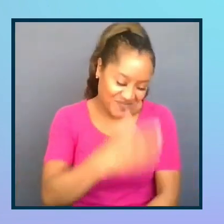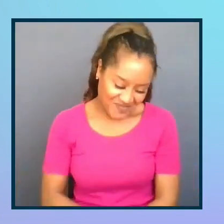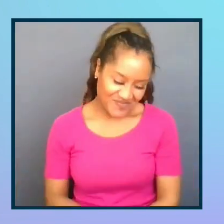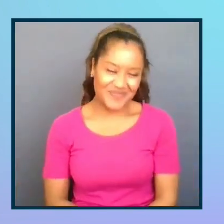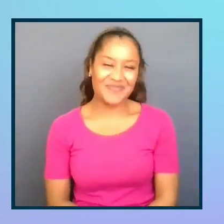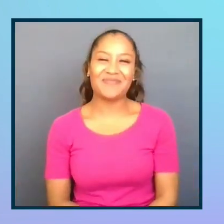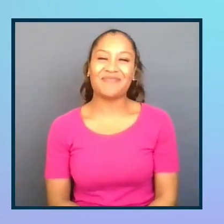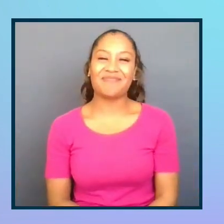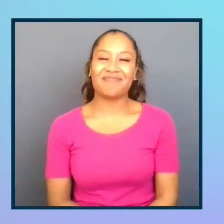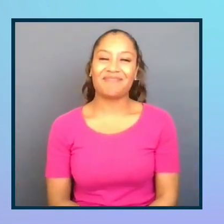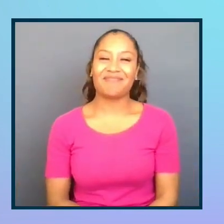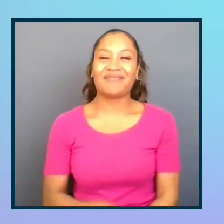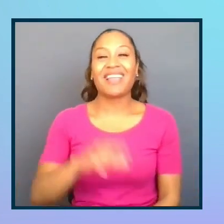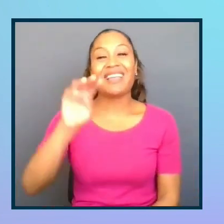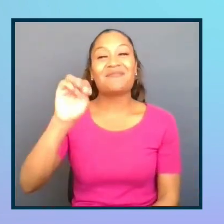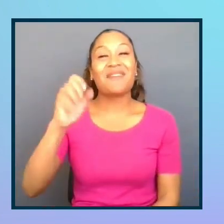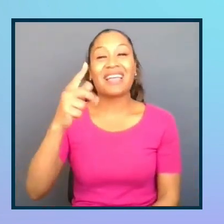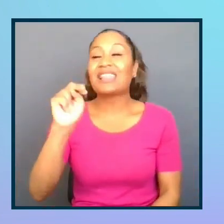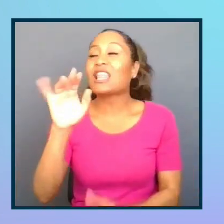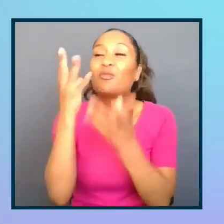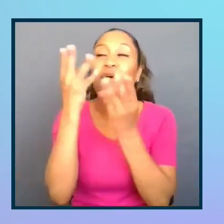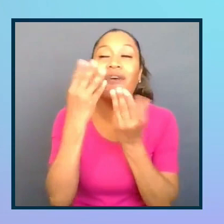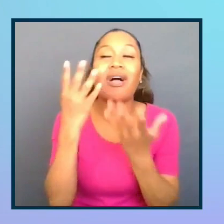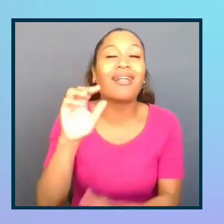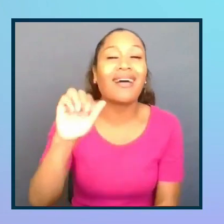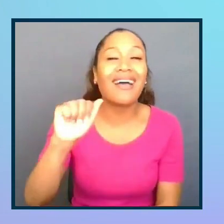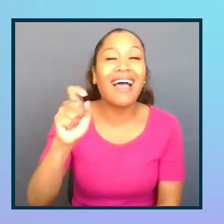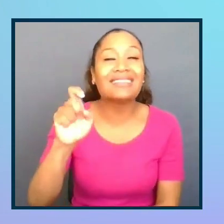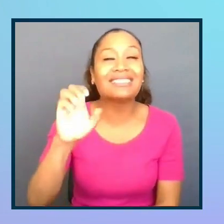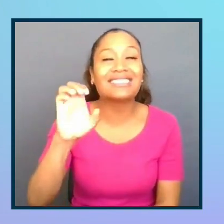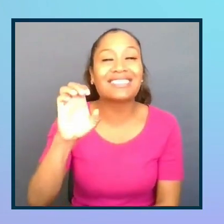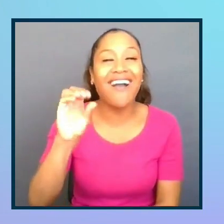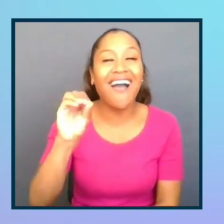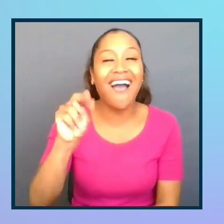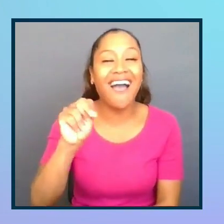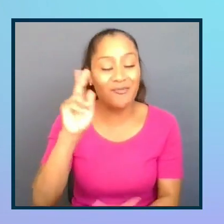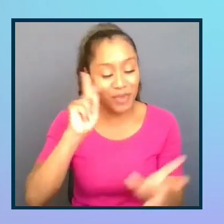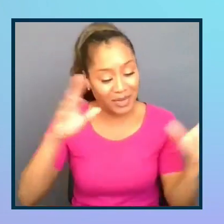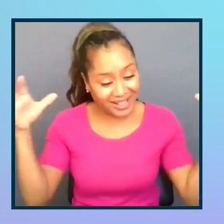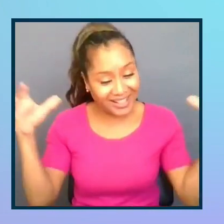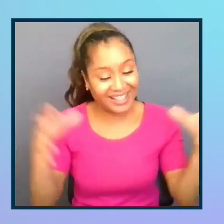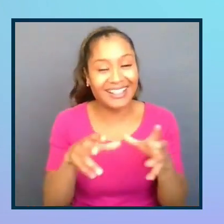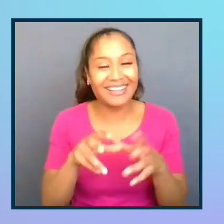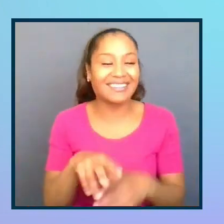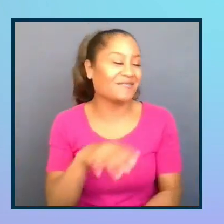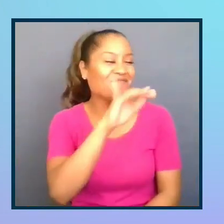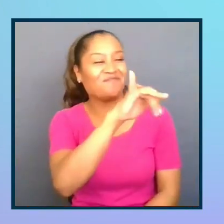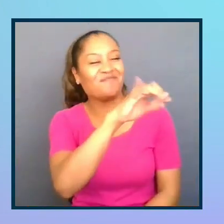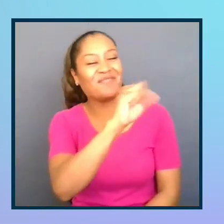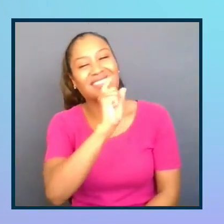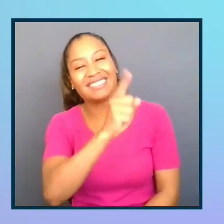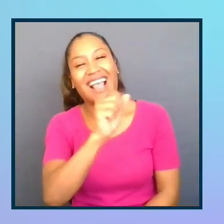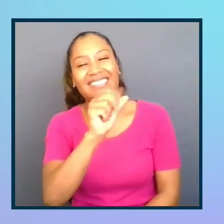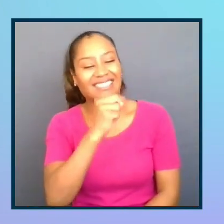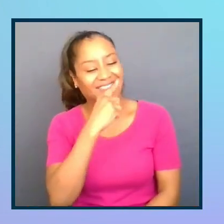It's the beauty of axe-con, bringing together folks. Yes, absolutely. We had another question